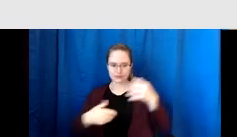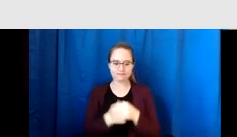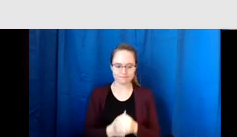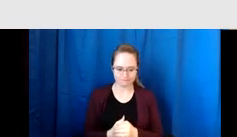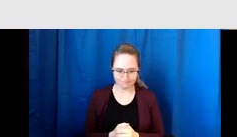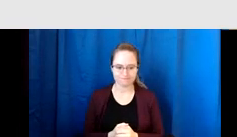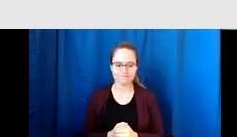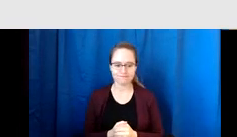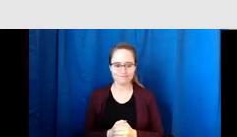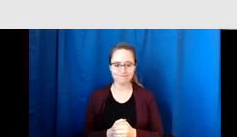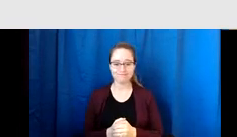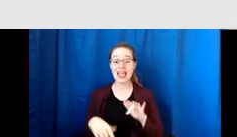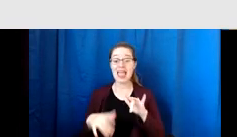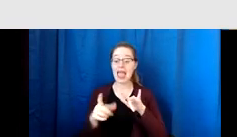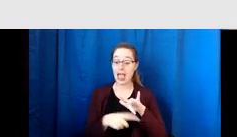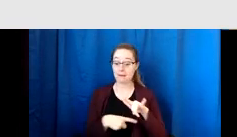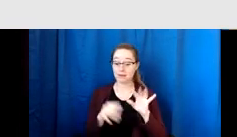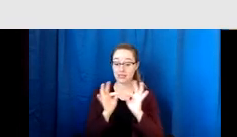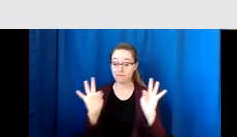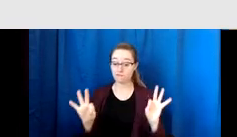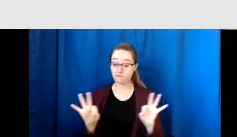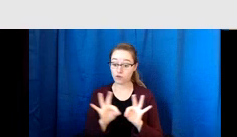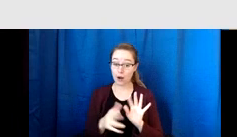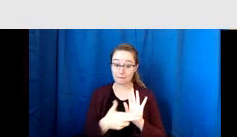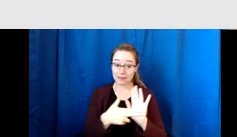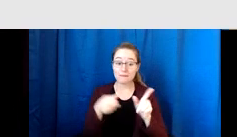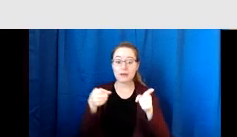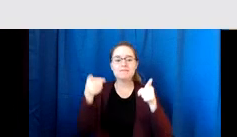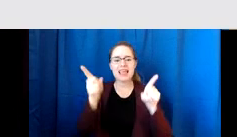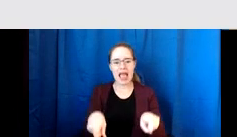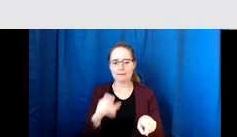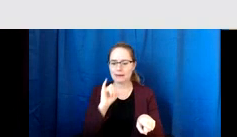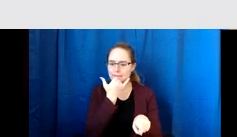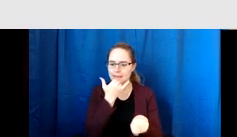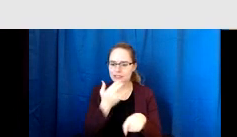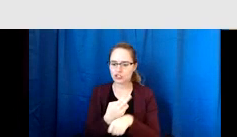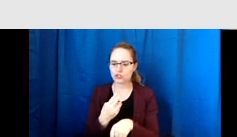Empty form label-- this occurred from a misuse of a label tag for a control.